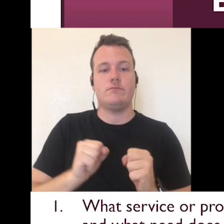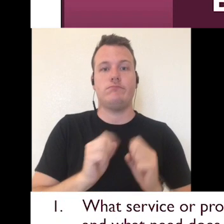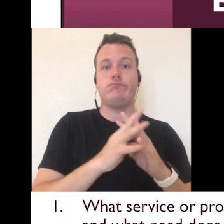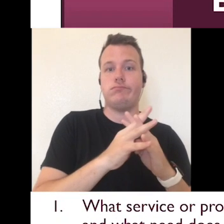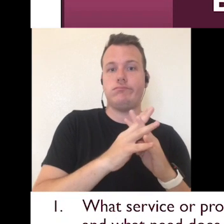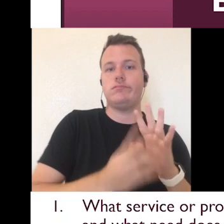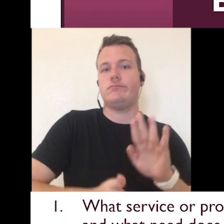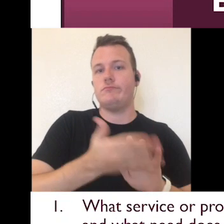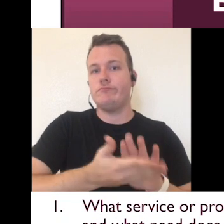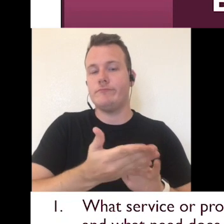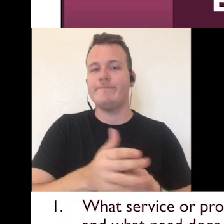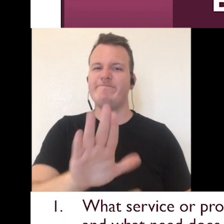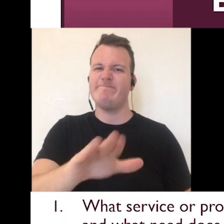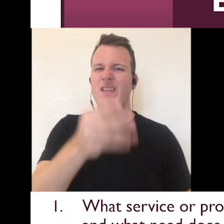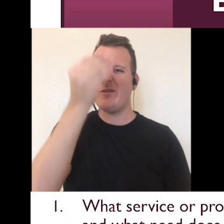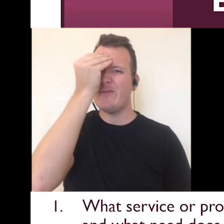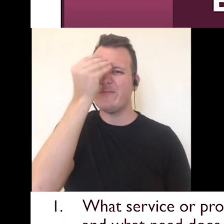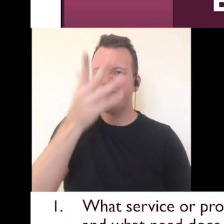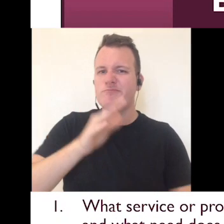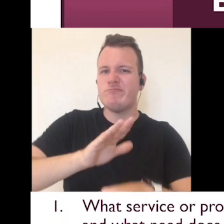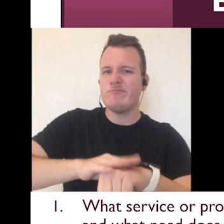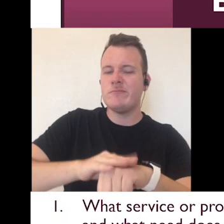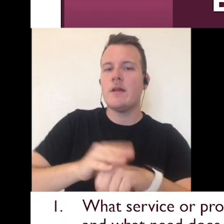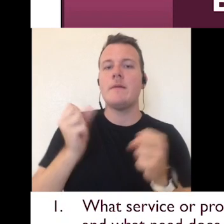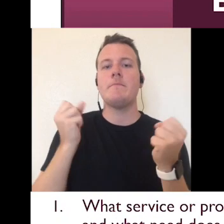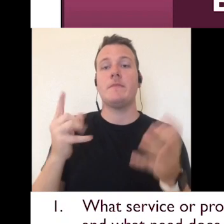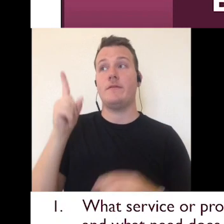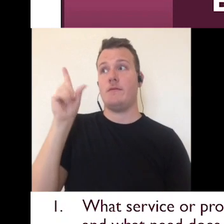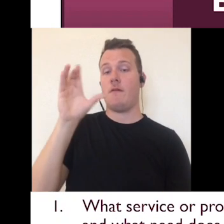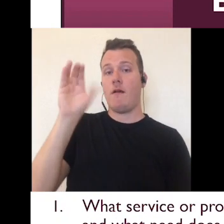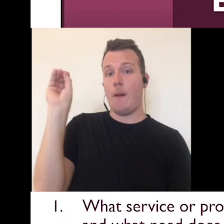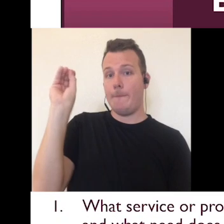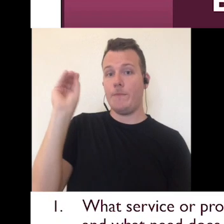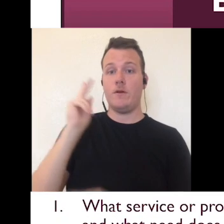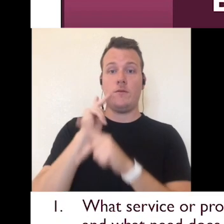financial resources to start and run your business. I would caution you that